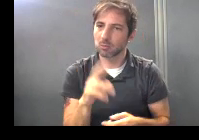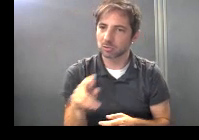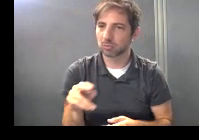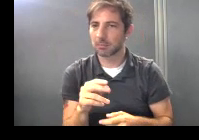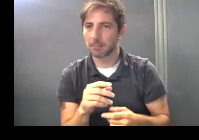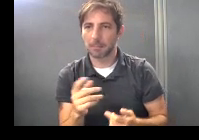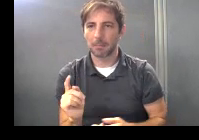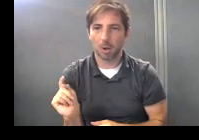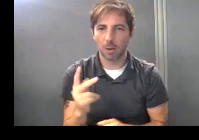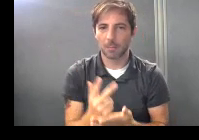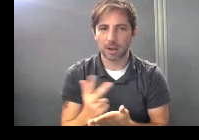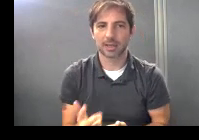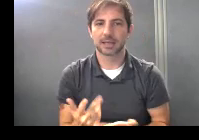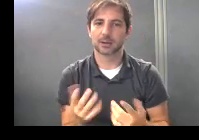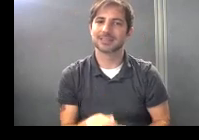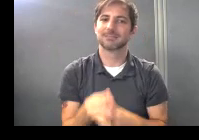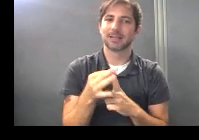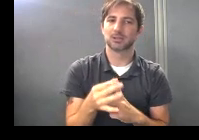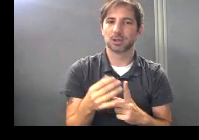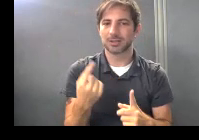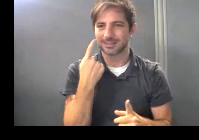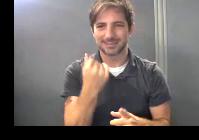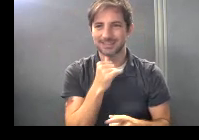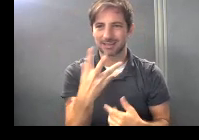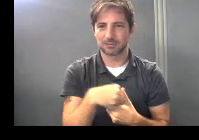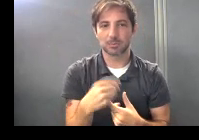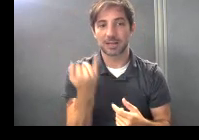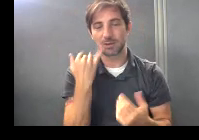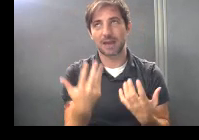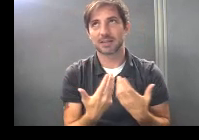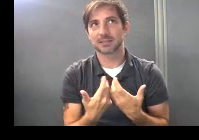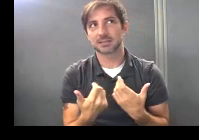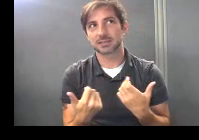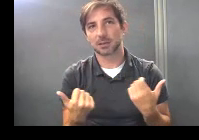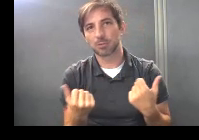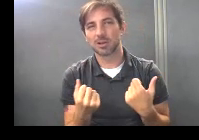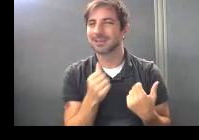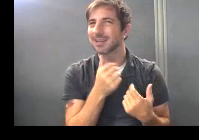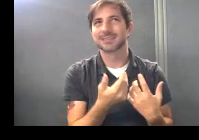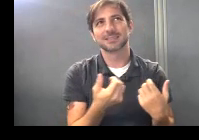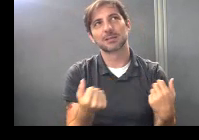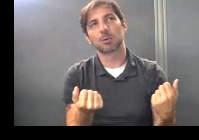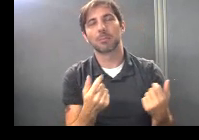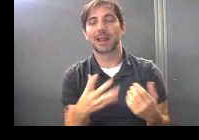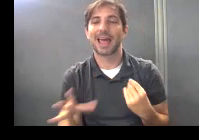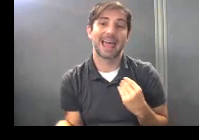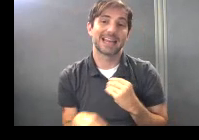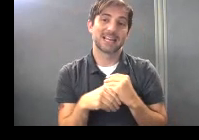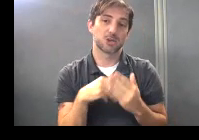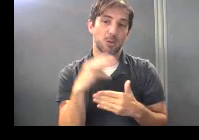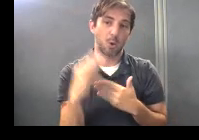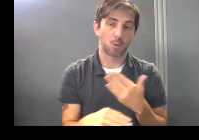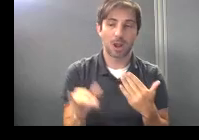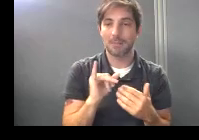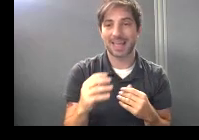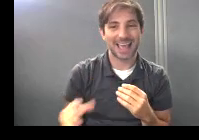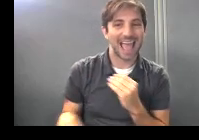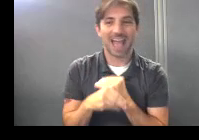IF YOU HAVE A SEPARATE -- NOT SEPARATE BUT ADDITIONAL PROGRAM LIKE EXTRA HOURS FOR SENSORY